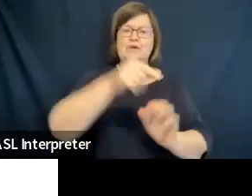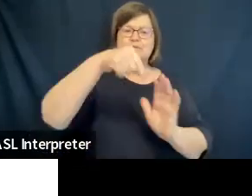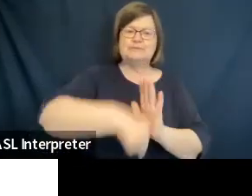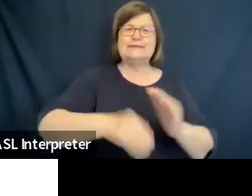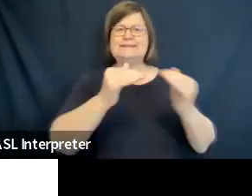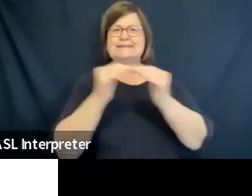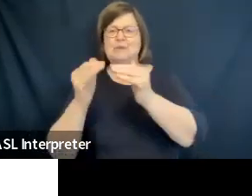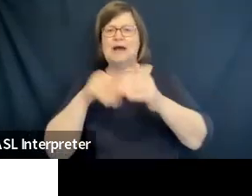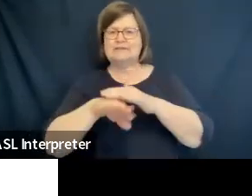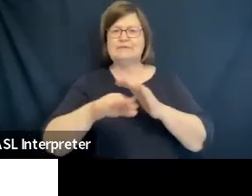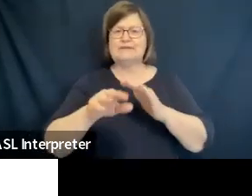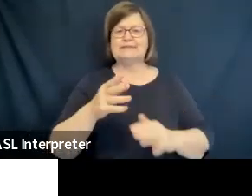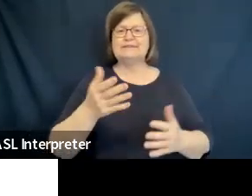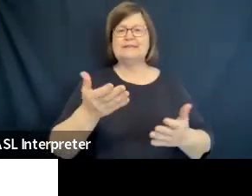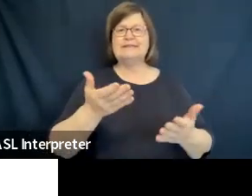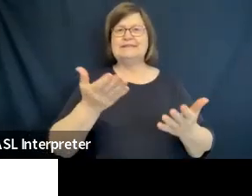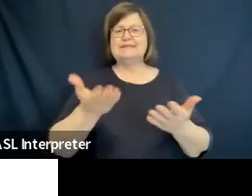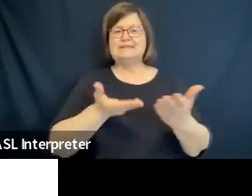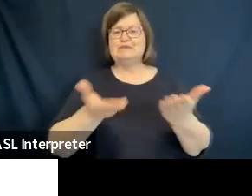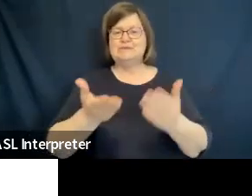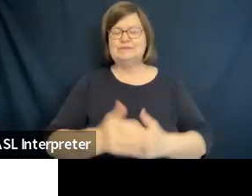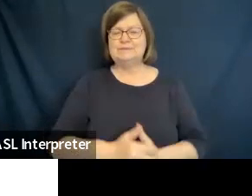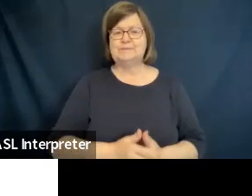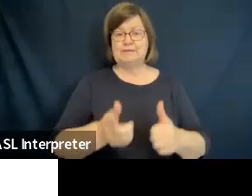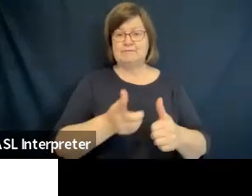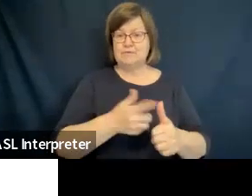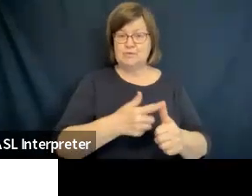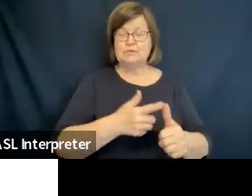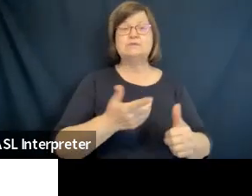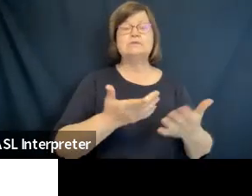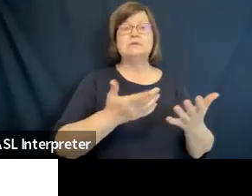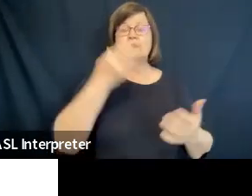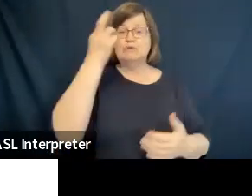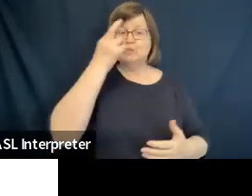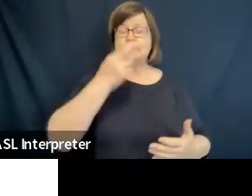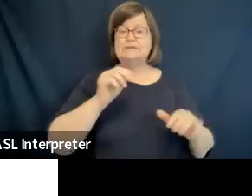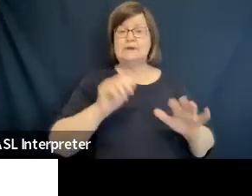This can be done in several ways. First, reasonable modifications of policies, practices